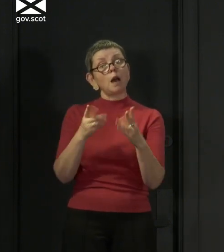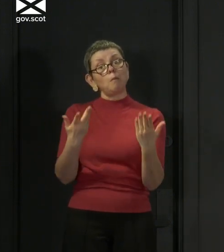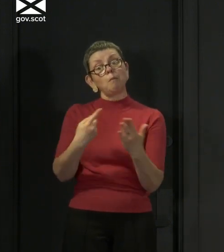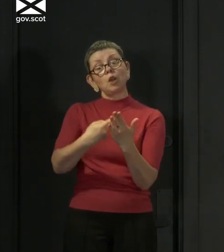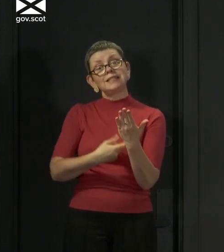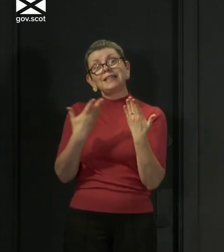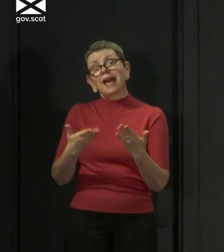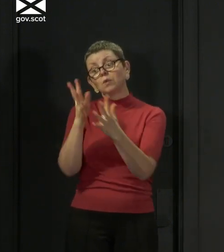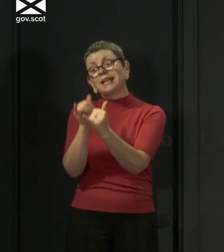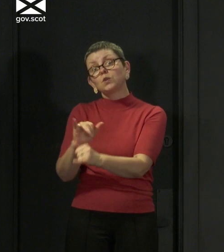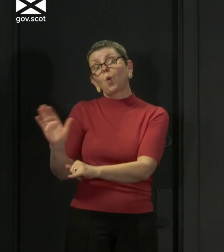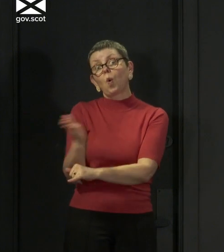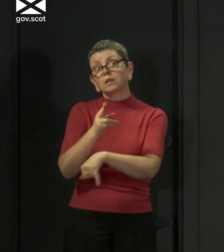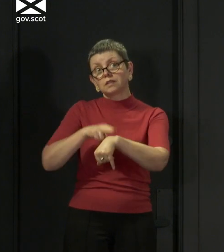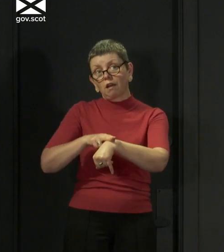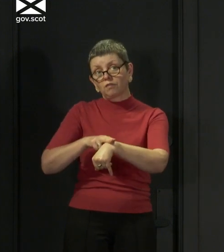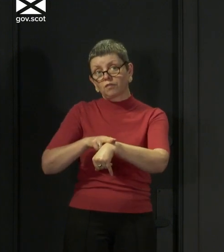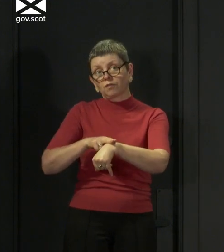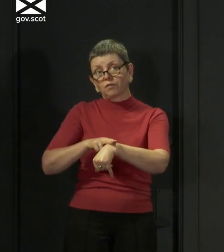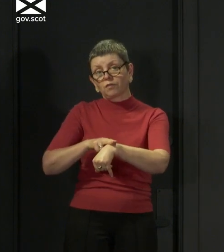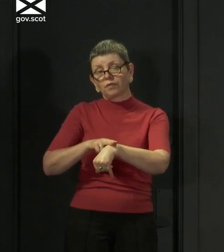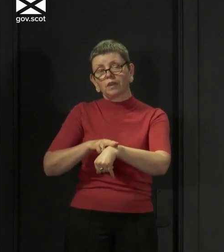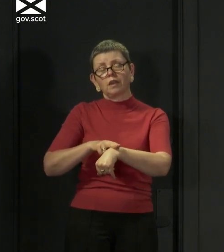I'd say on the specific point about not wanting staff to be off work and what'd I'd say on